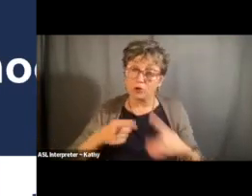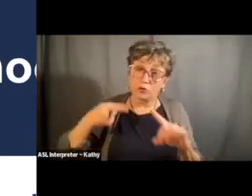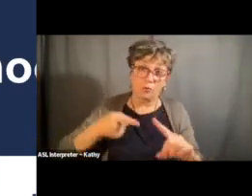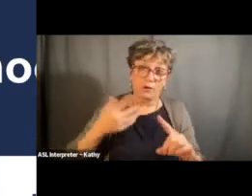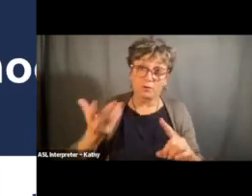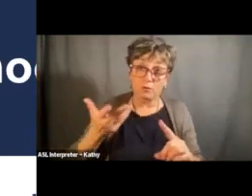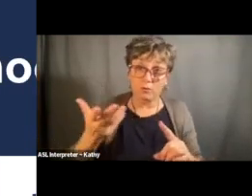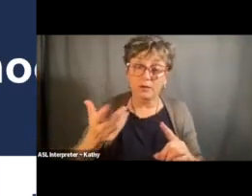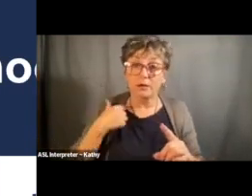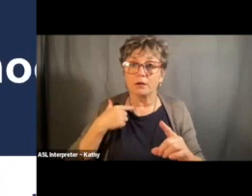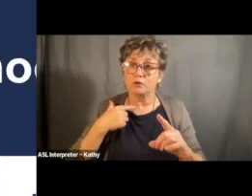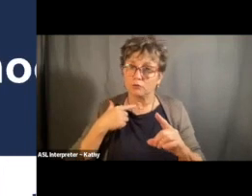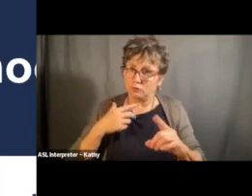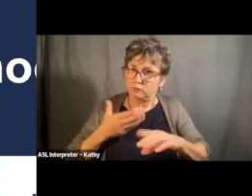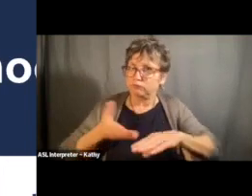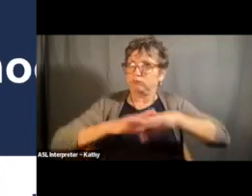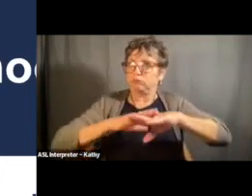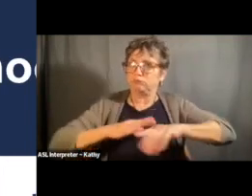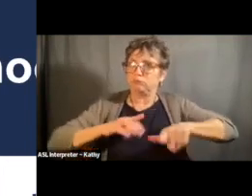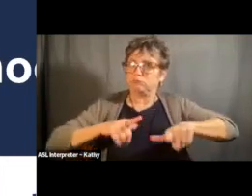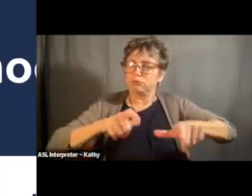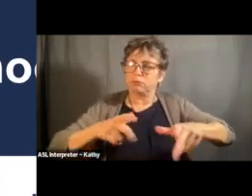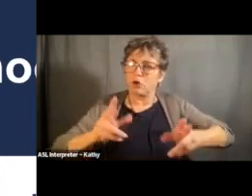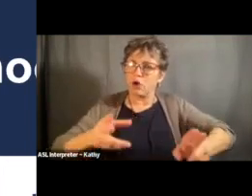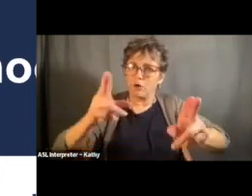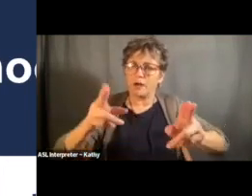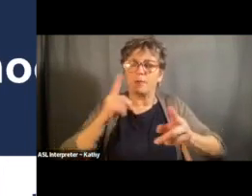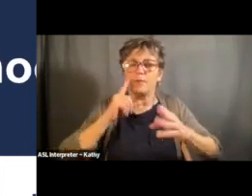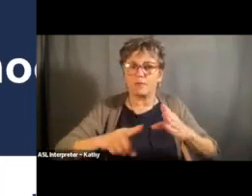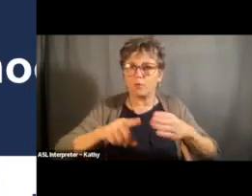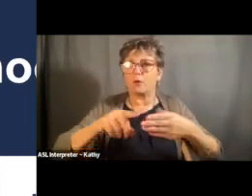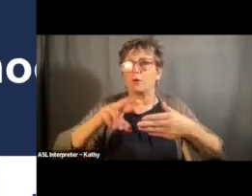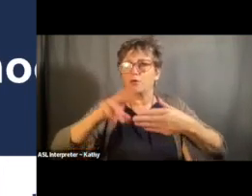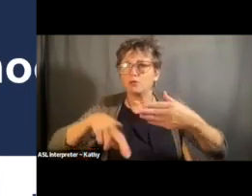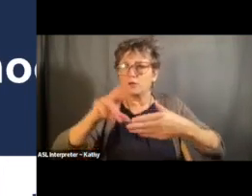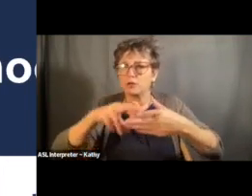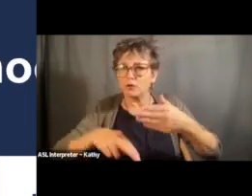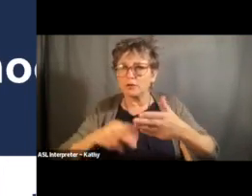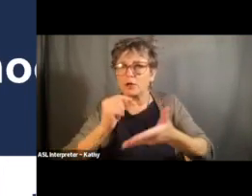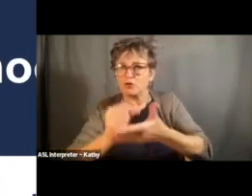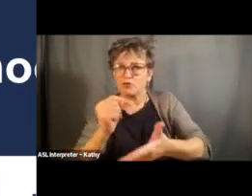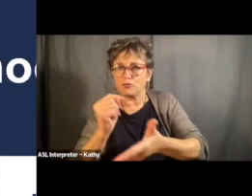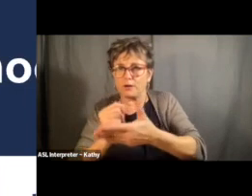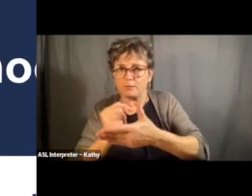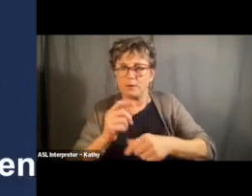and as I said we will eventually be able to connect to other data sources if they are of value.